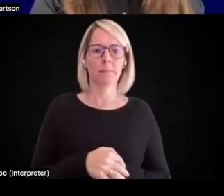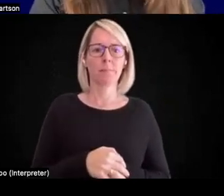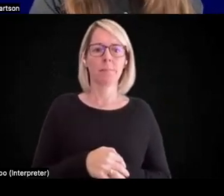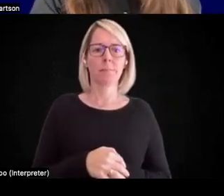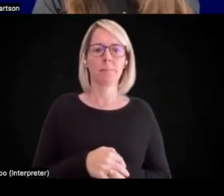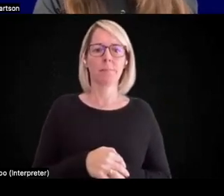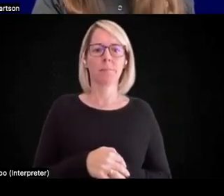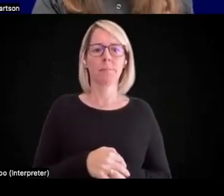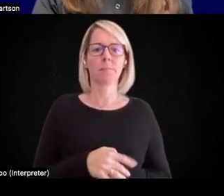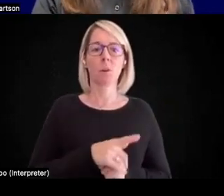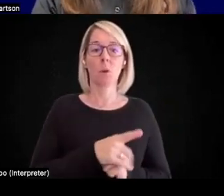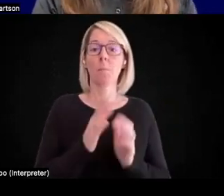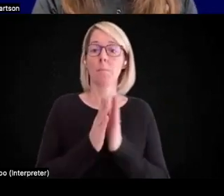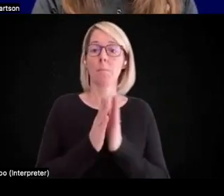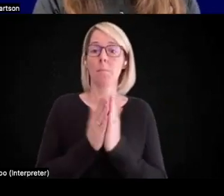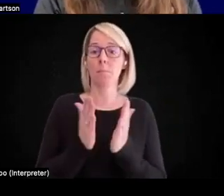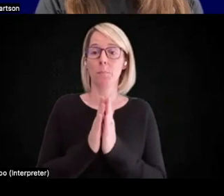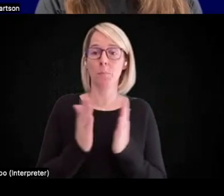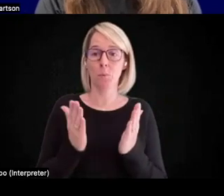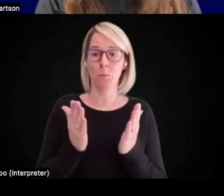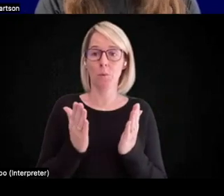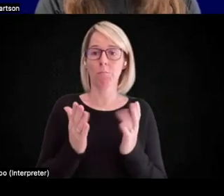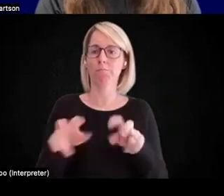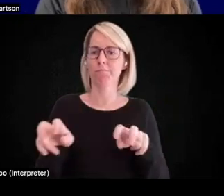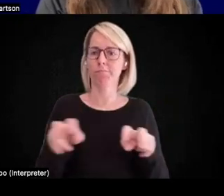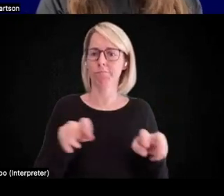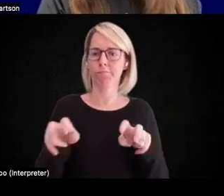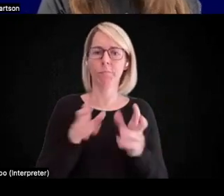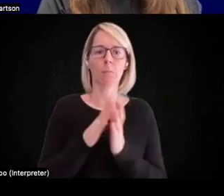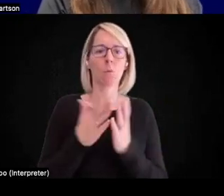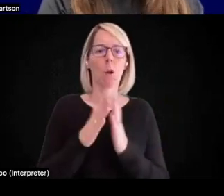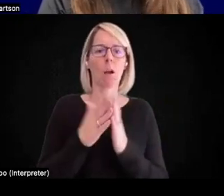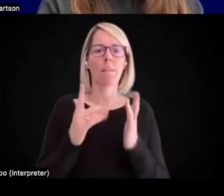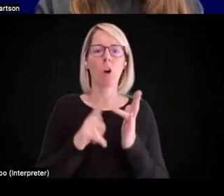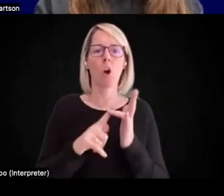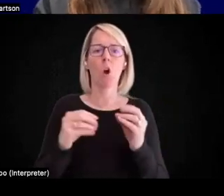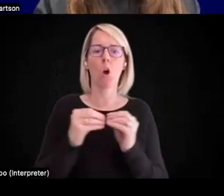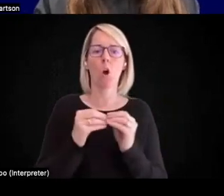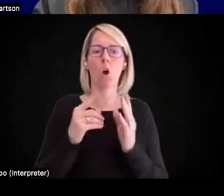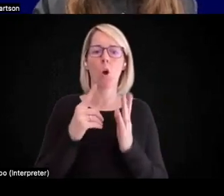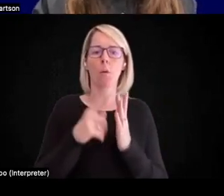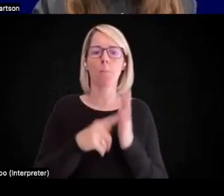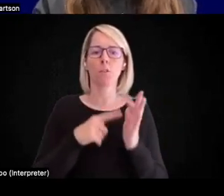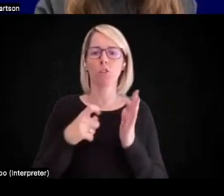so there's a book with a lot of real objects in it and the book also has braille on each